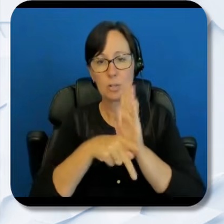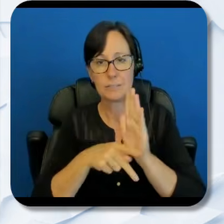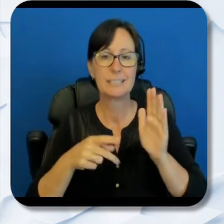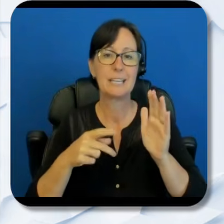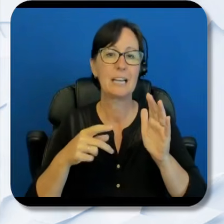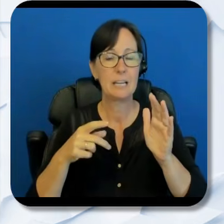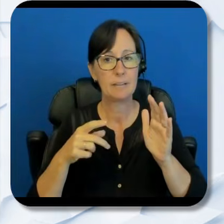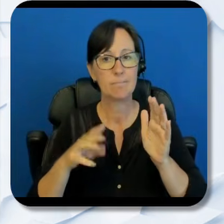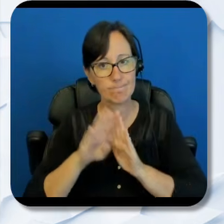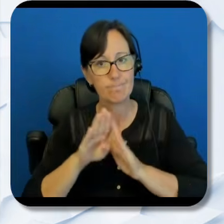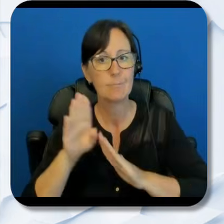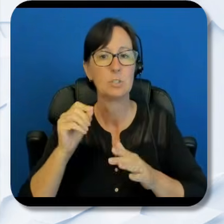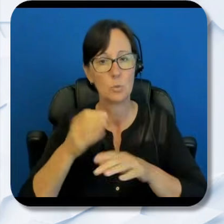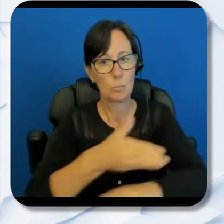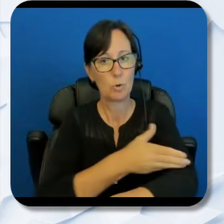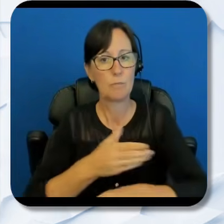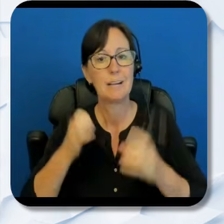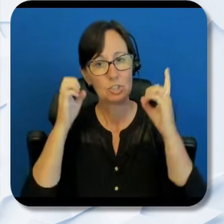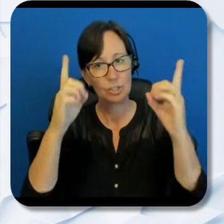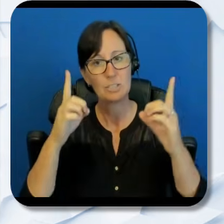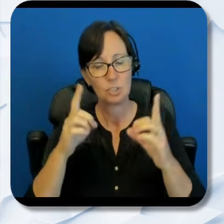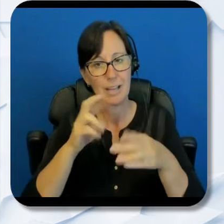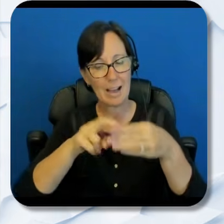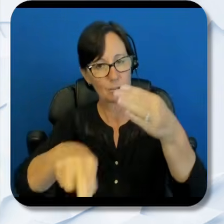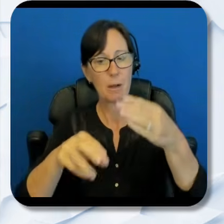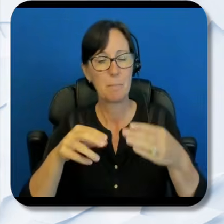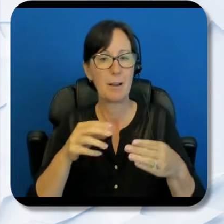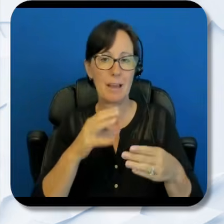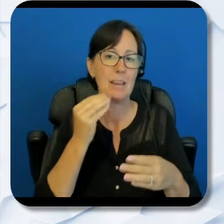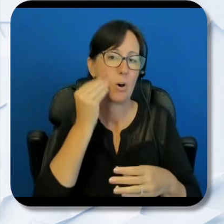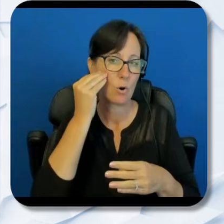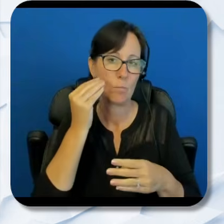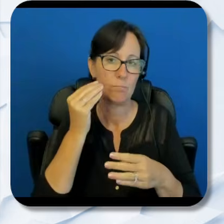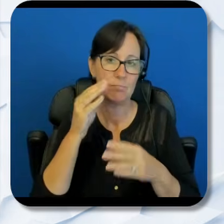focused on improving the educational outcomes and housing needs of those student populations.